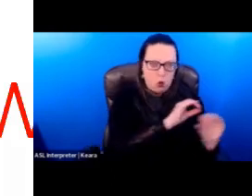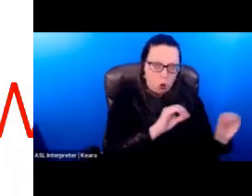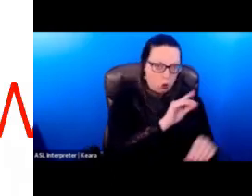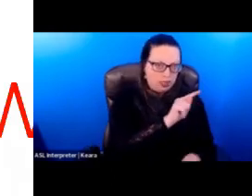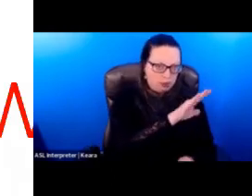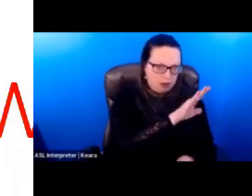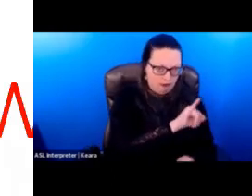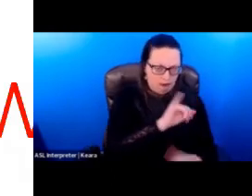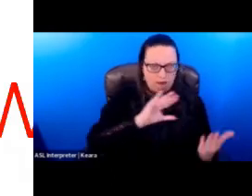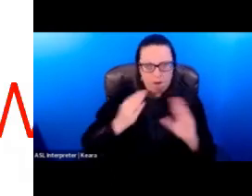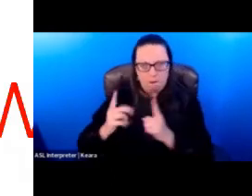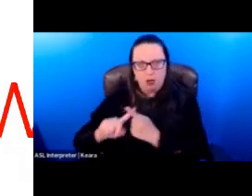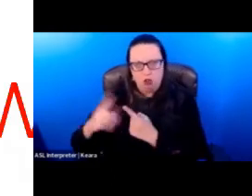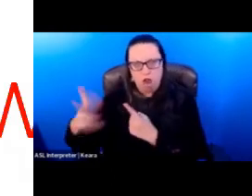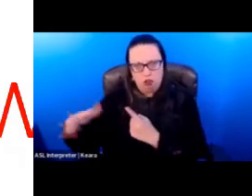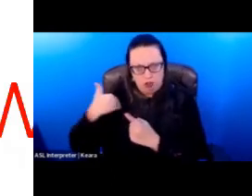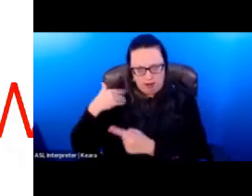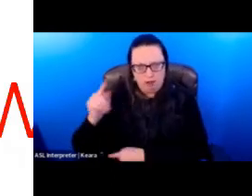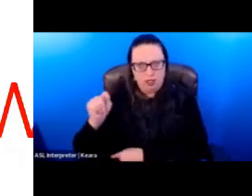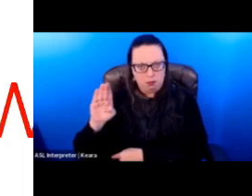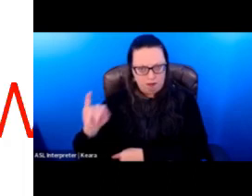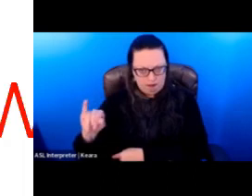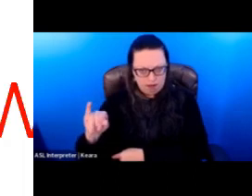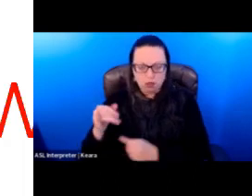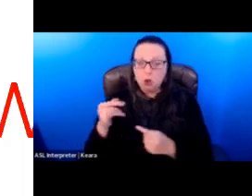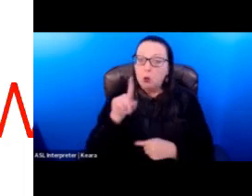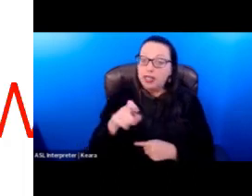Program, is have workers in all our systems, but particularly in